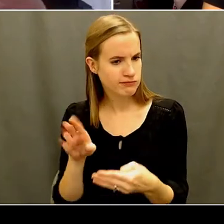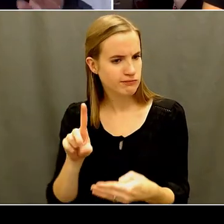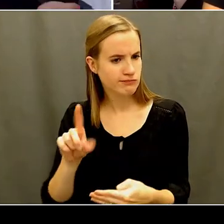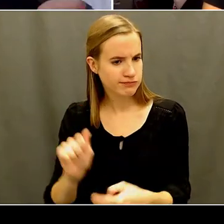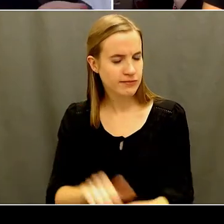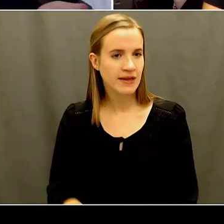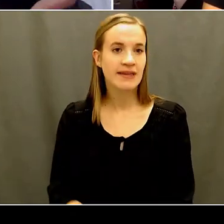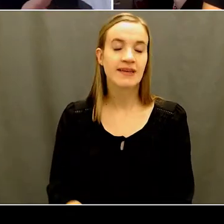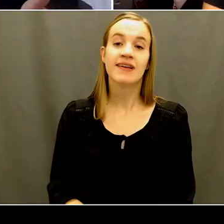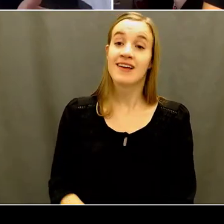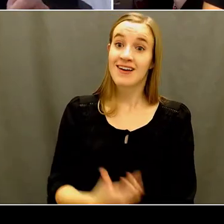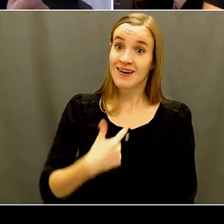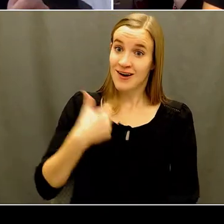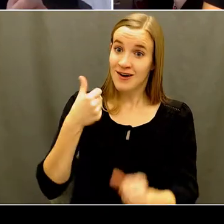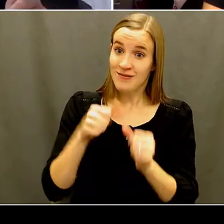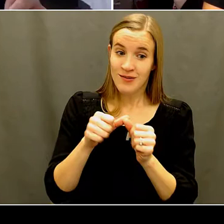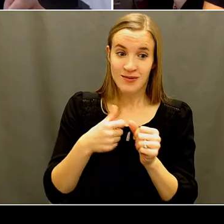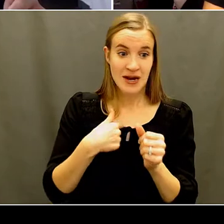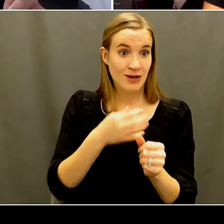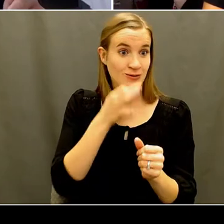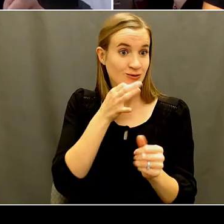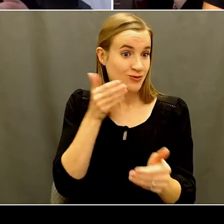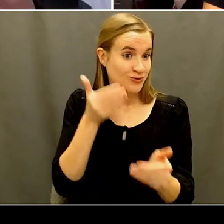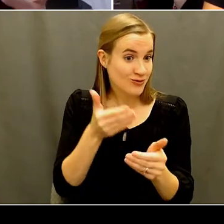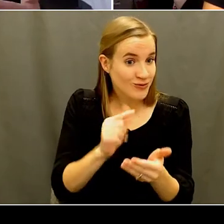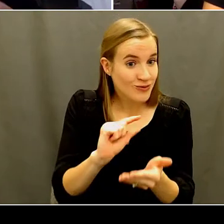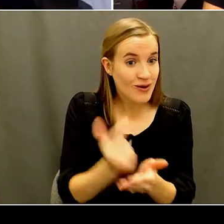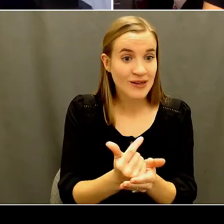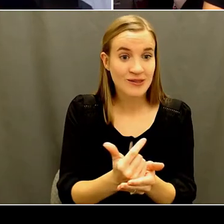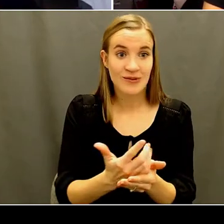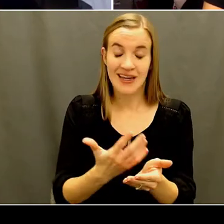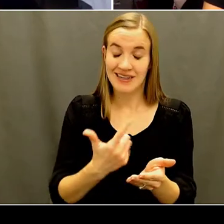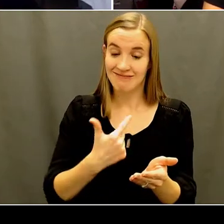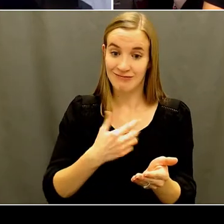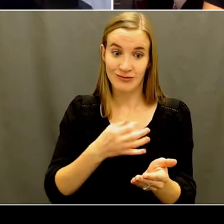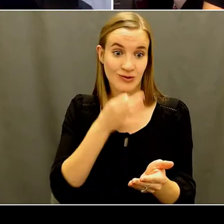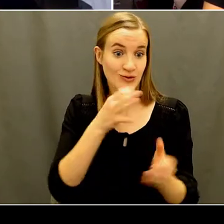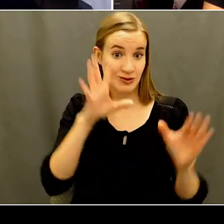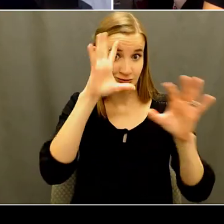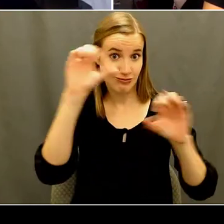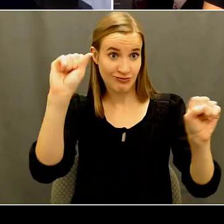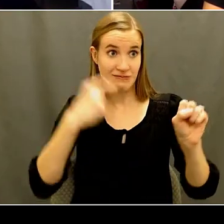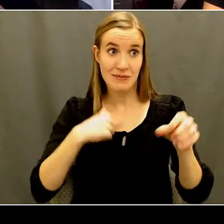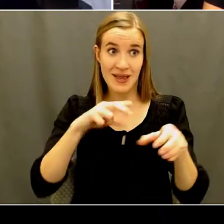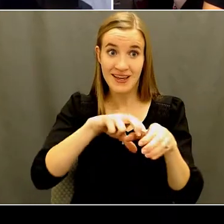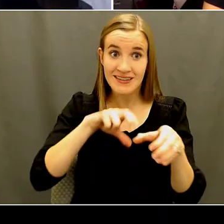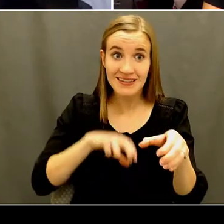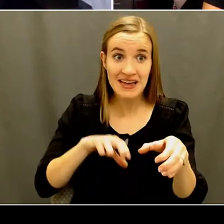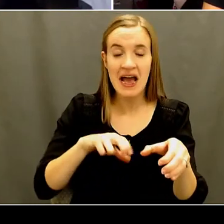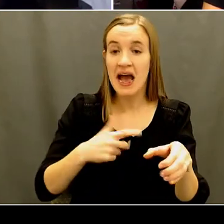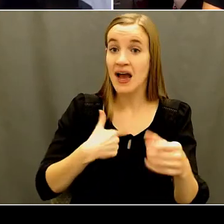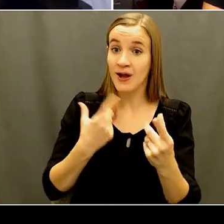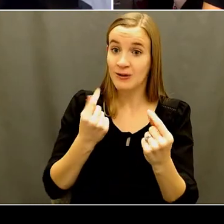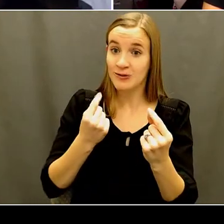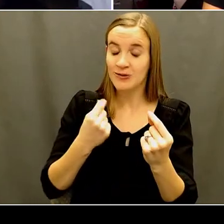memo to the vice provost and I said, you know, Mr. Vice Provost, Emery is okay,